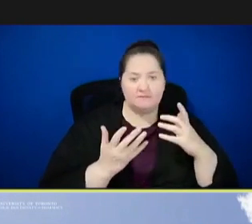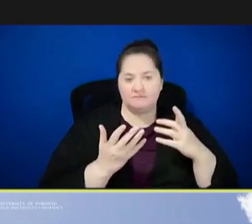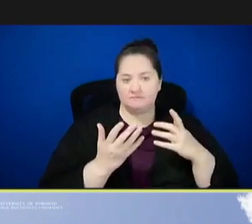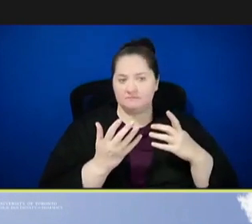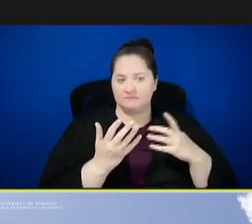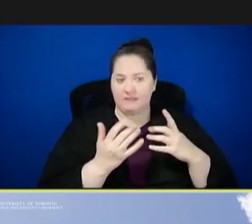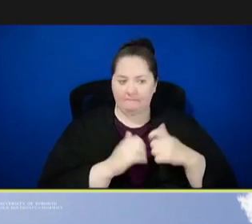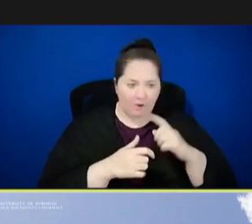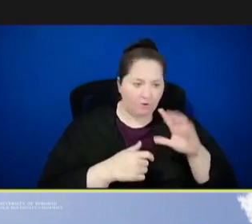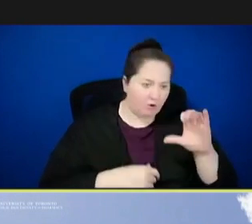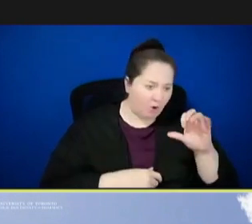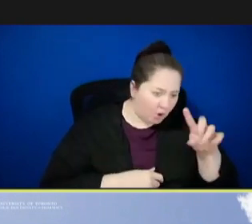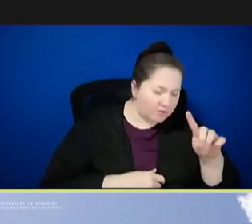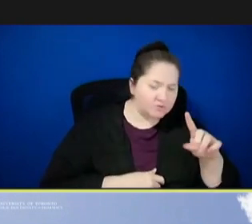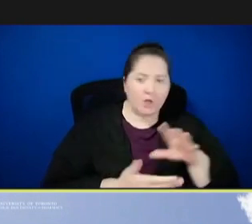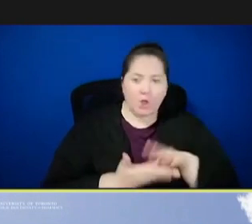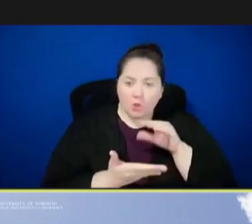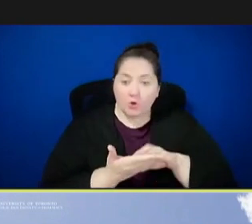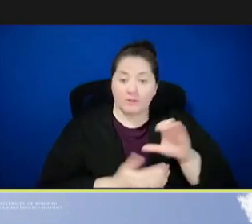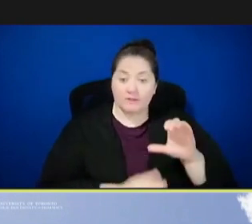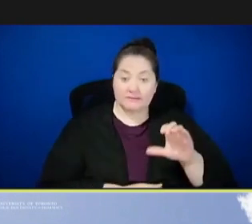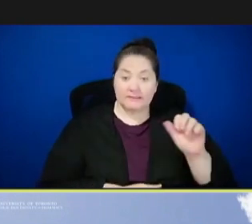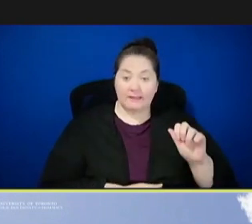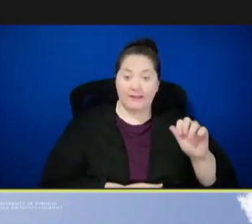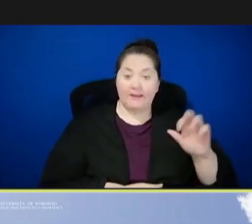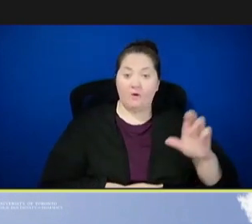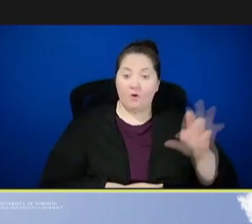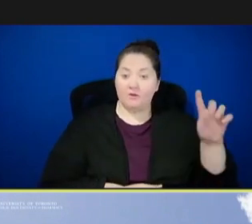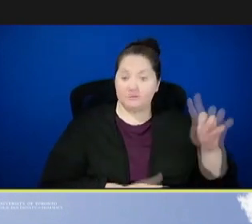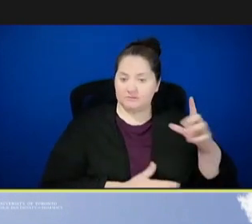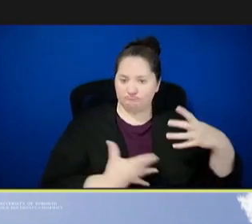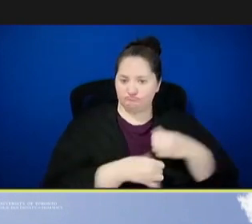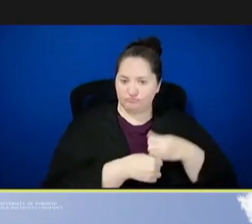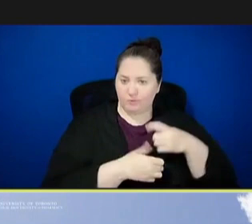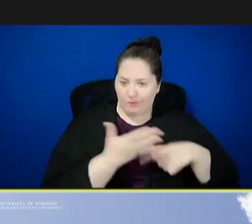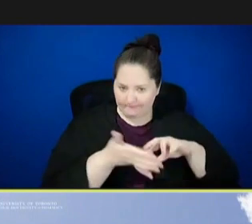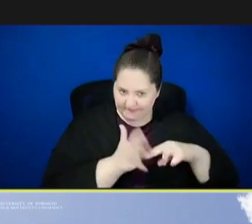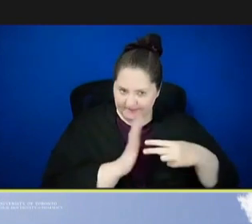CARD. So they learn the acronym too, just like adults, and they learn what the coping options